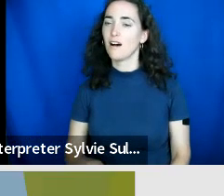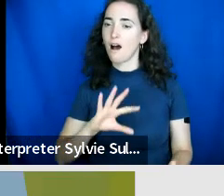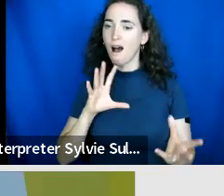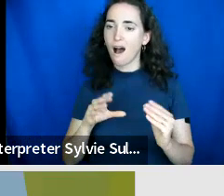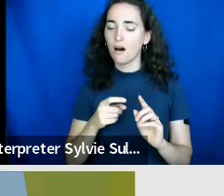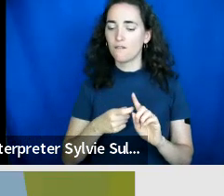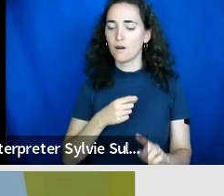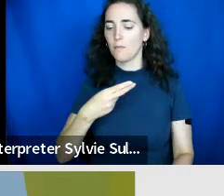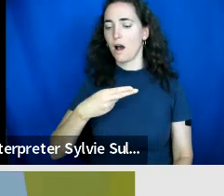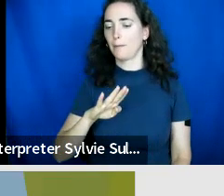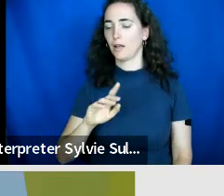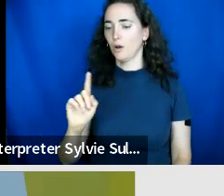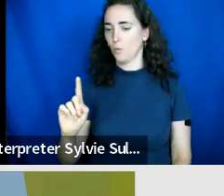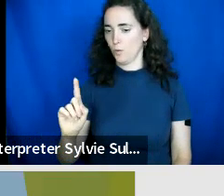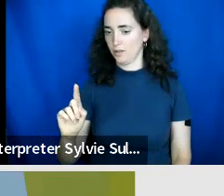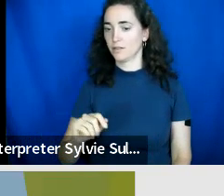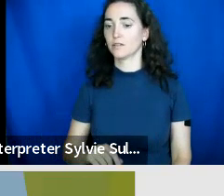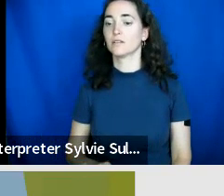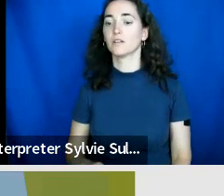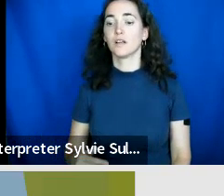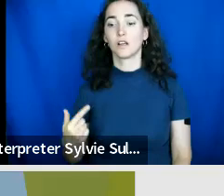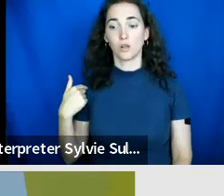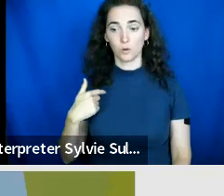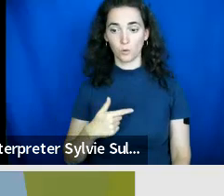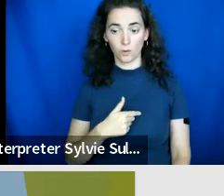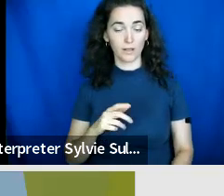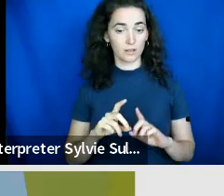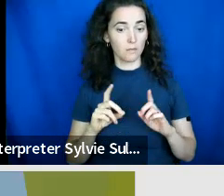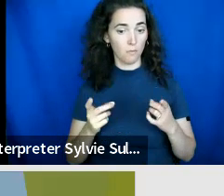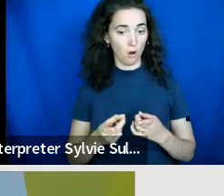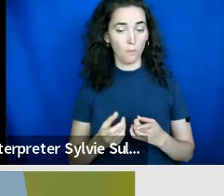One we do have as a department some additional requirements for reporting.